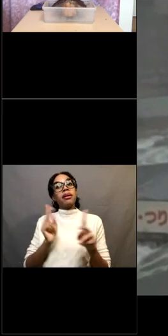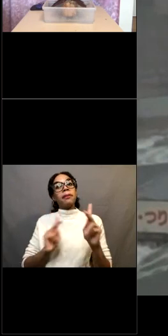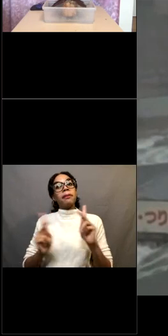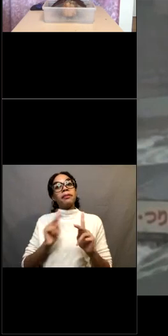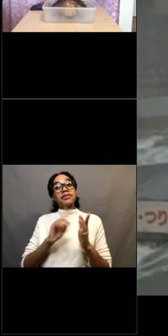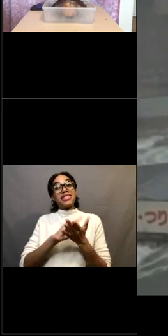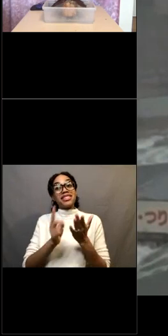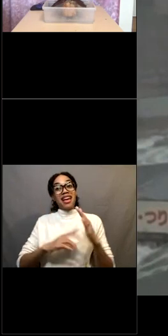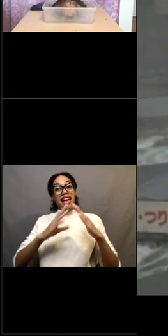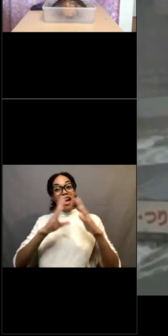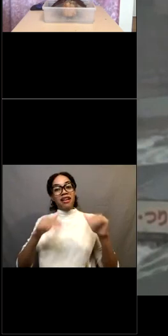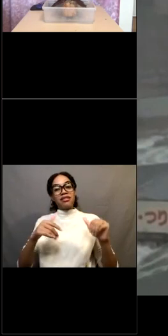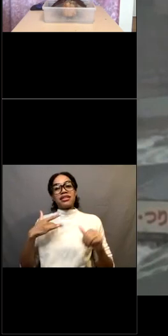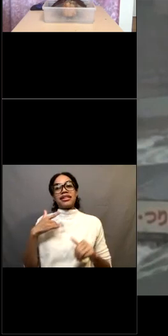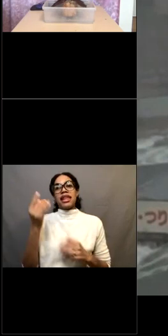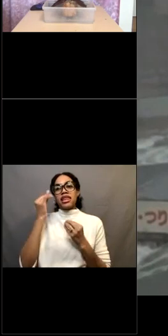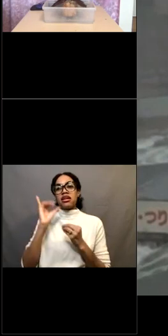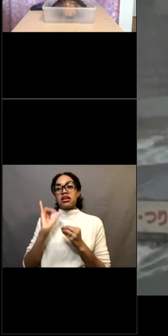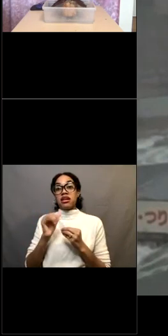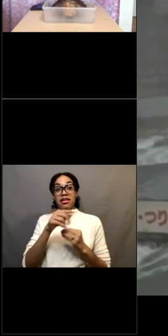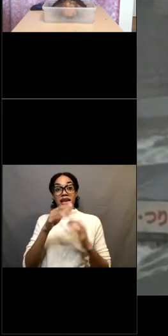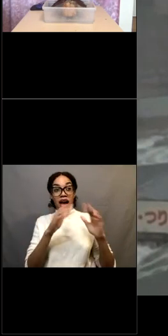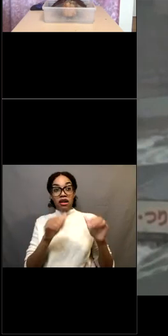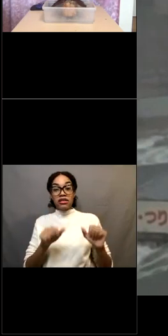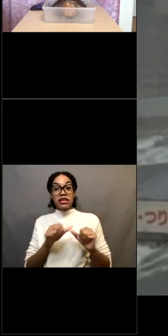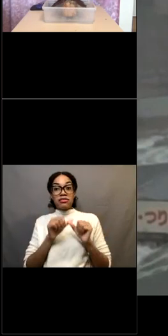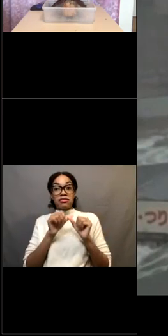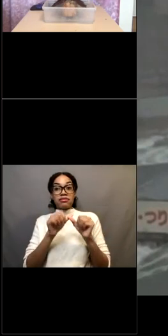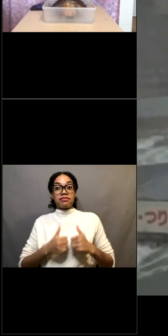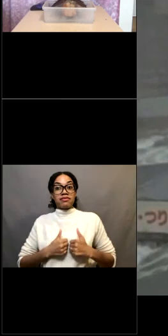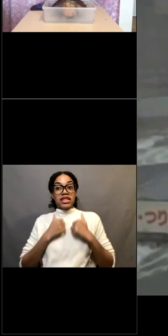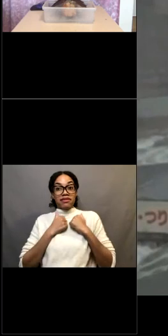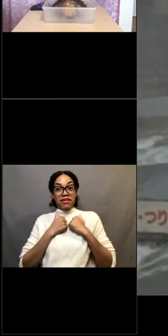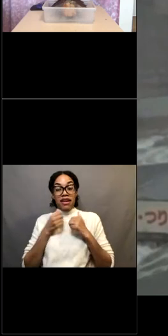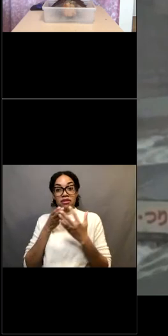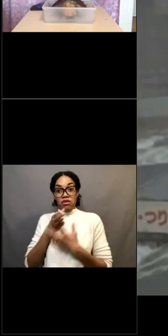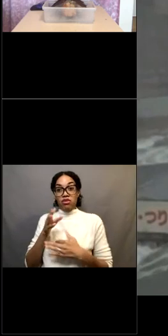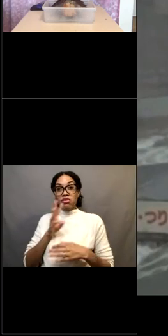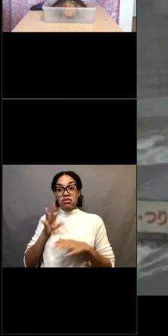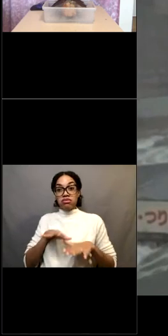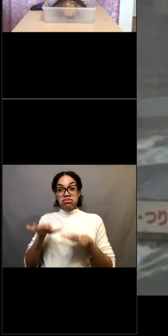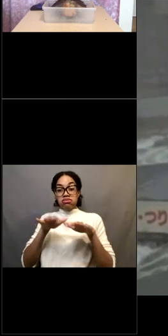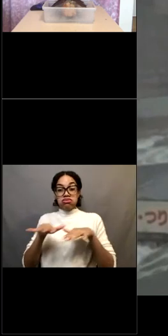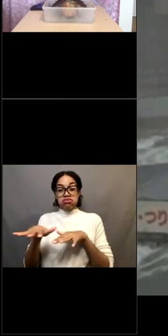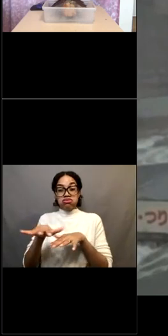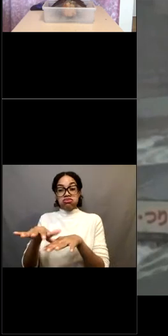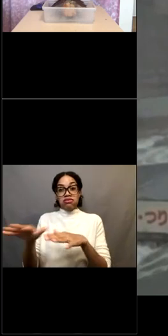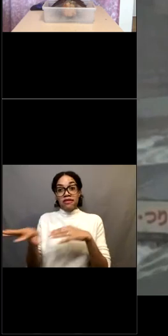and then they know if they can make the home survive, that it will definitely be able to withstand our everyday storm.